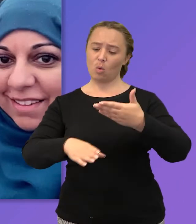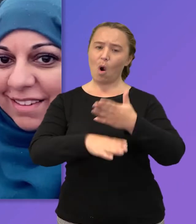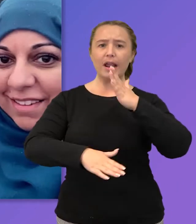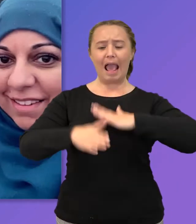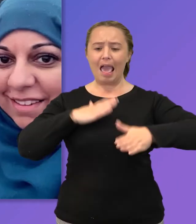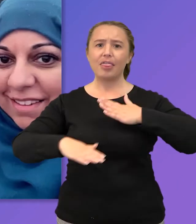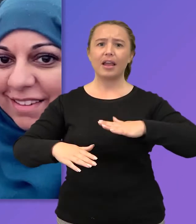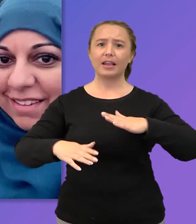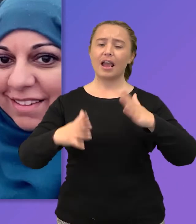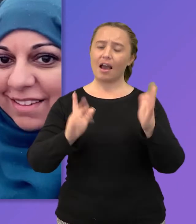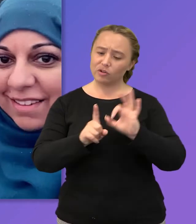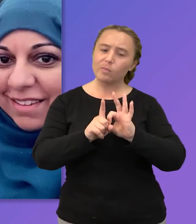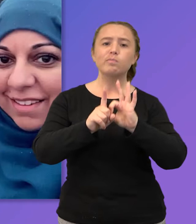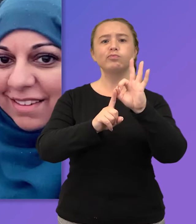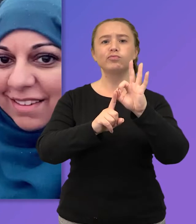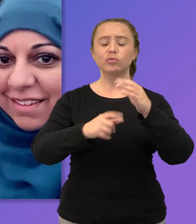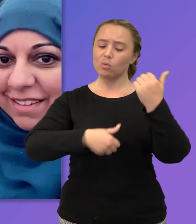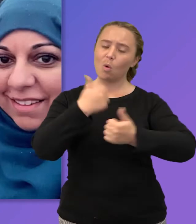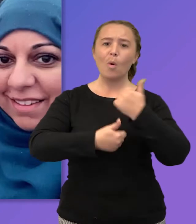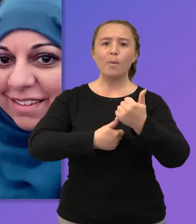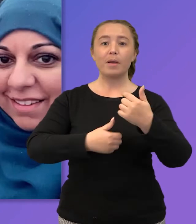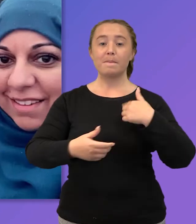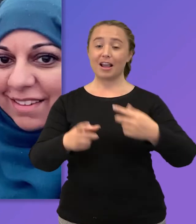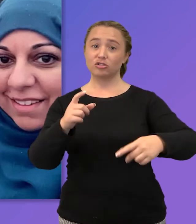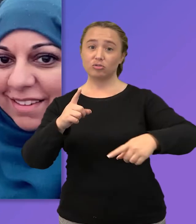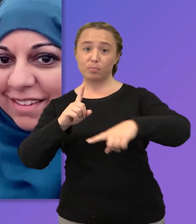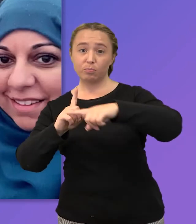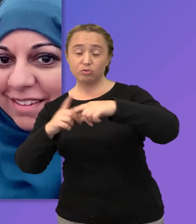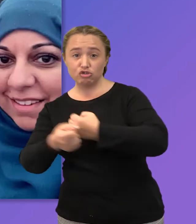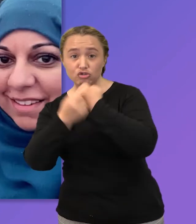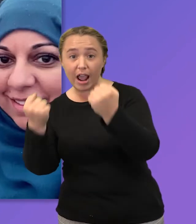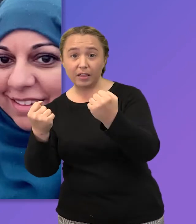to my work ethic, helping add significant value. It's also helped highlight my strengths